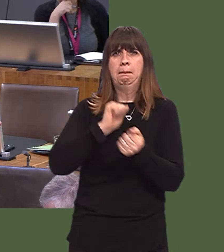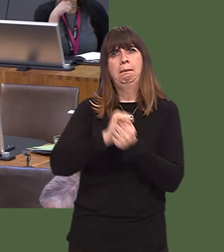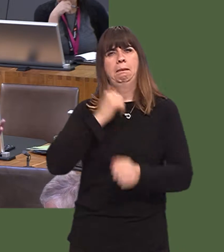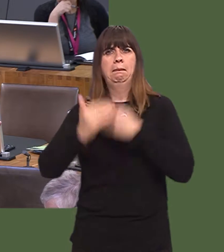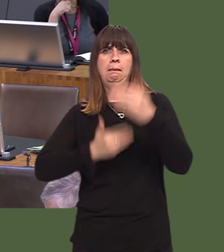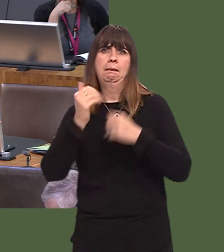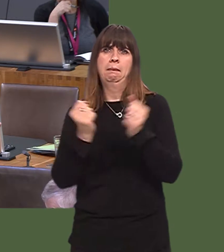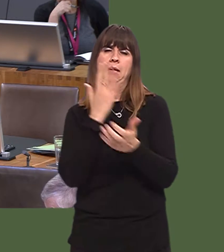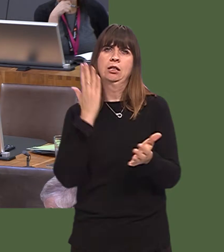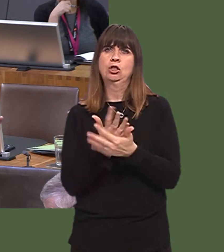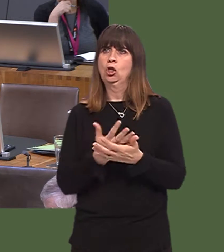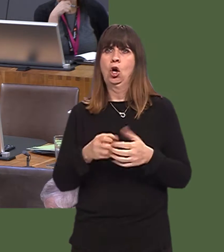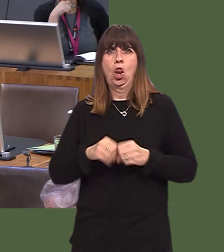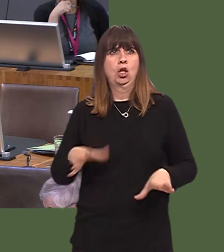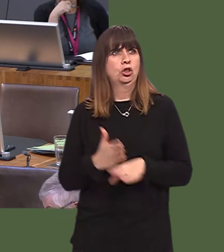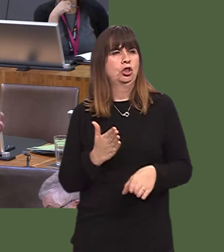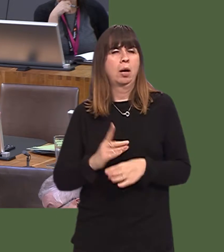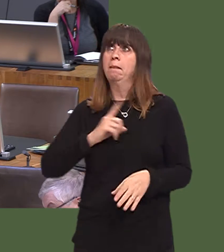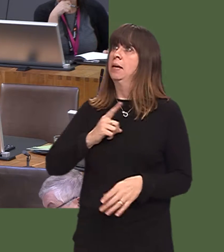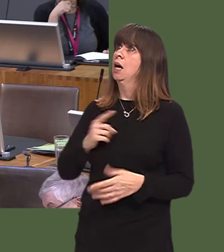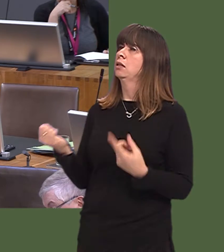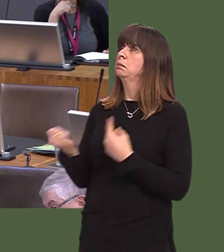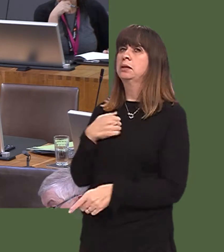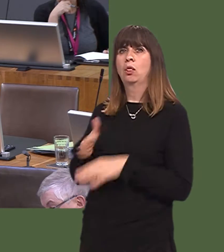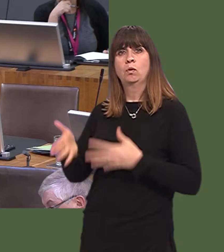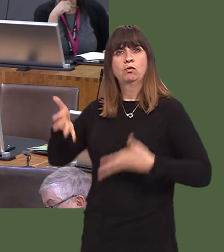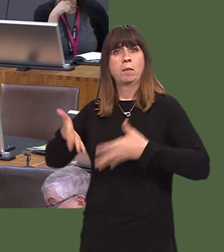working people in Britain are not disadvantaged because of those productivity levels.